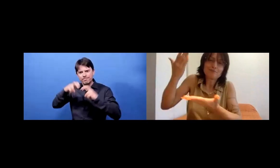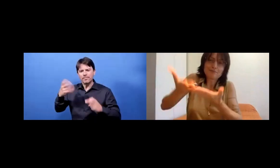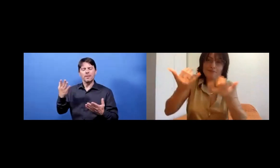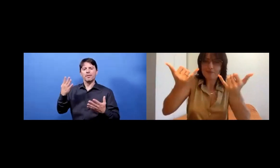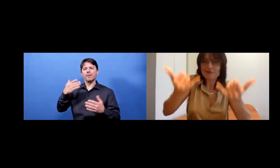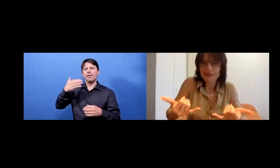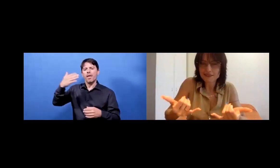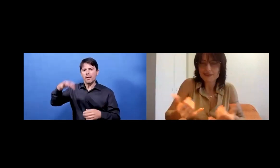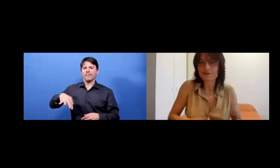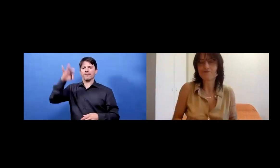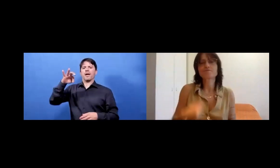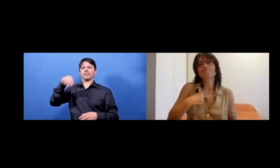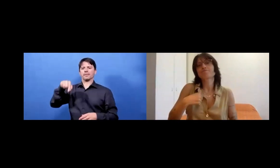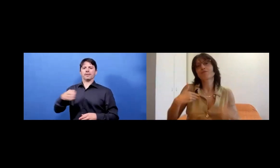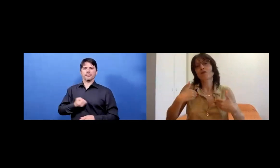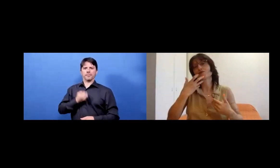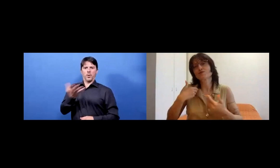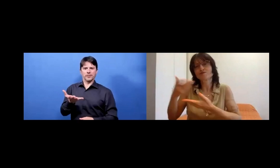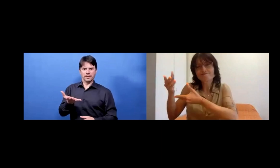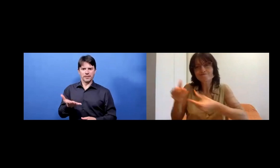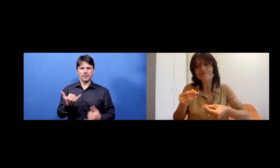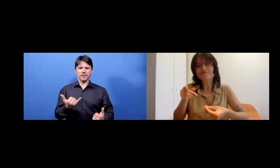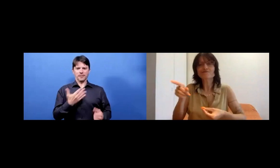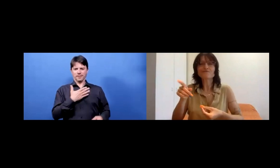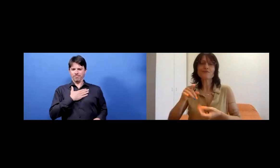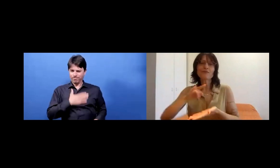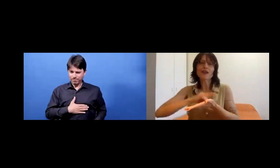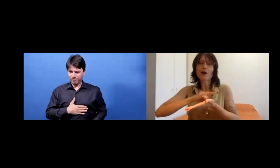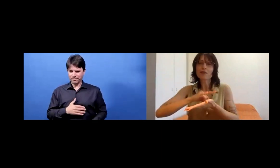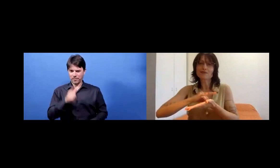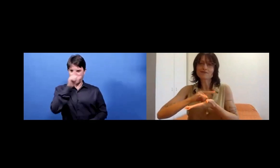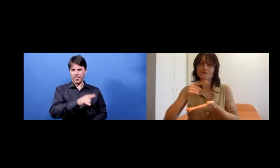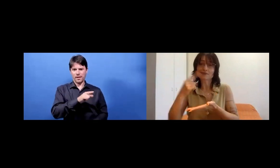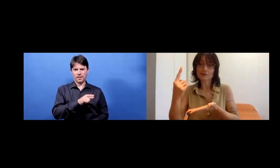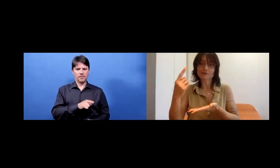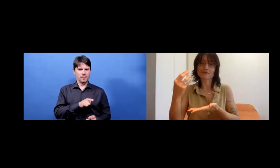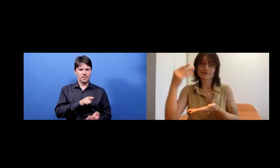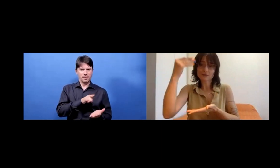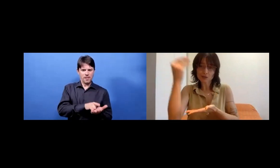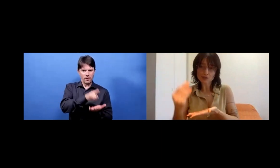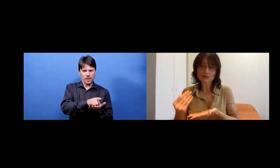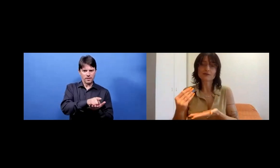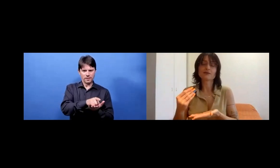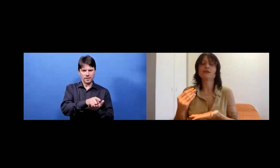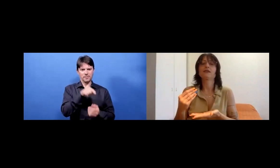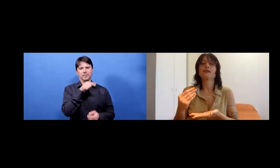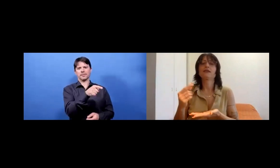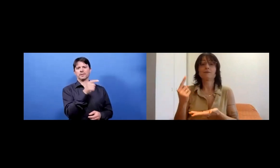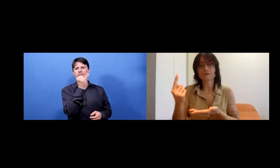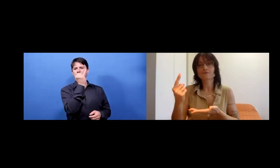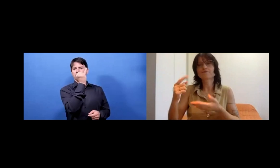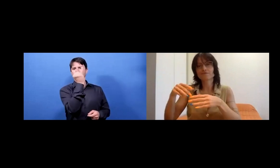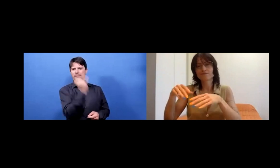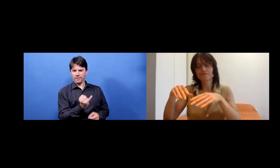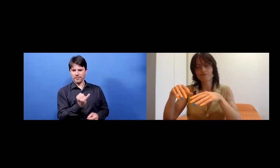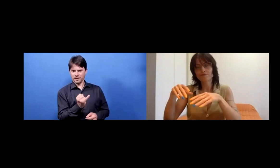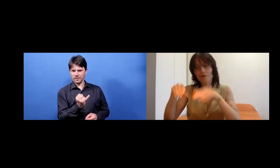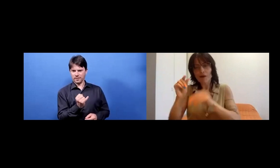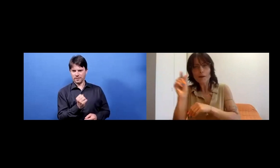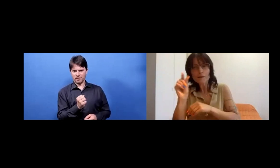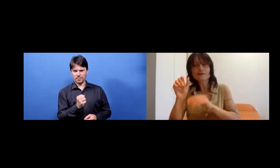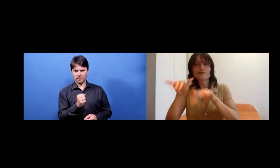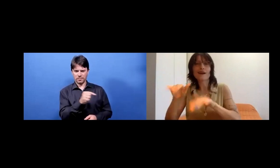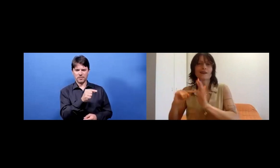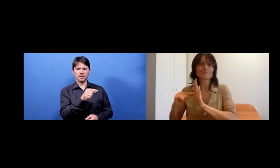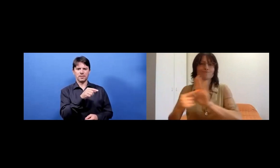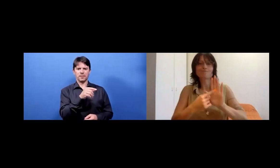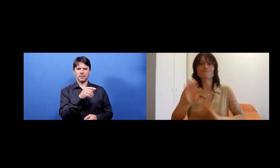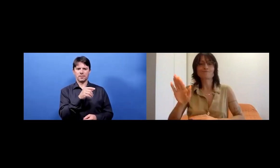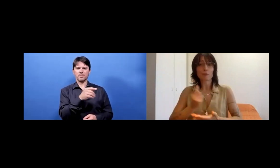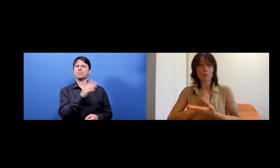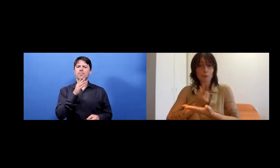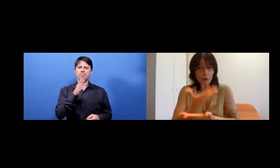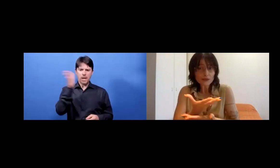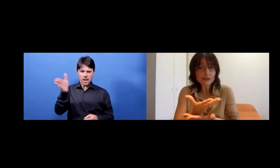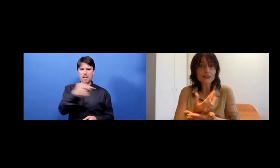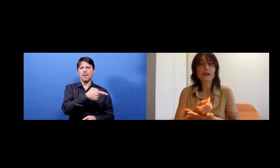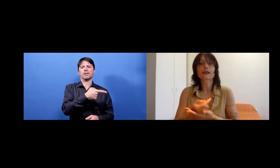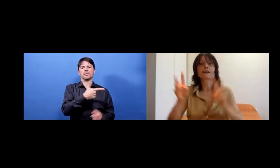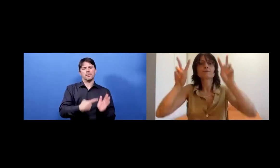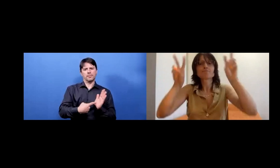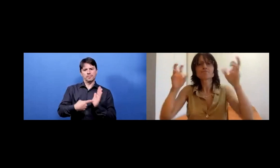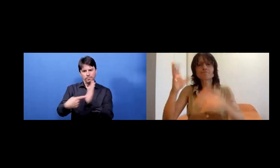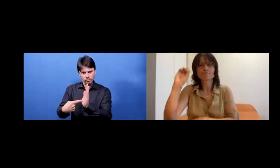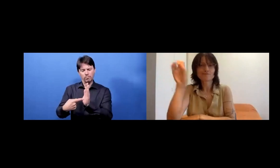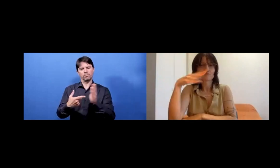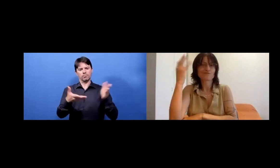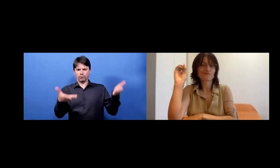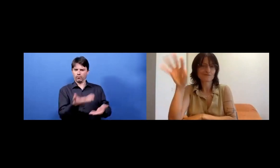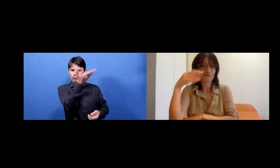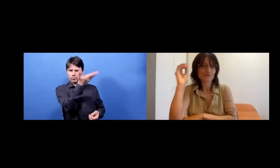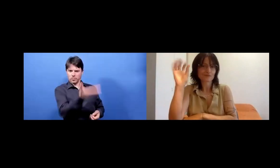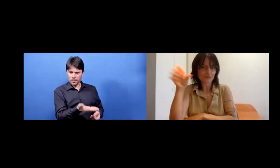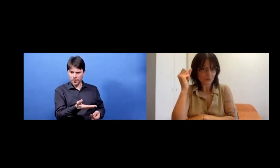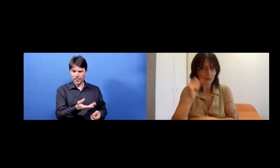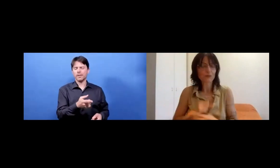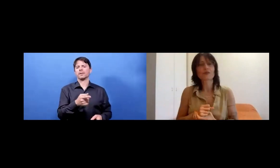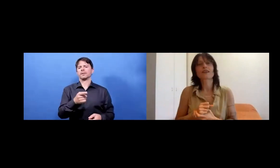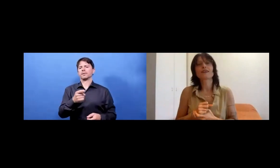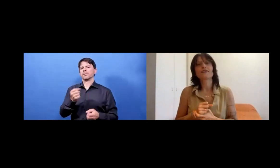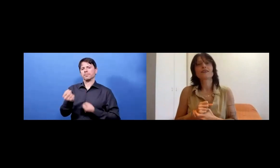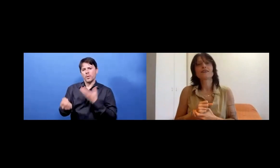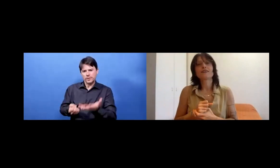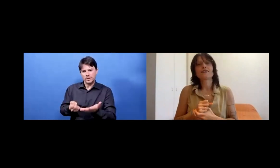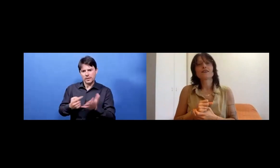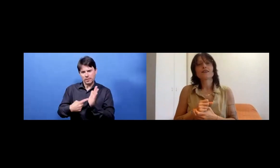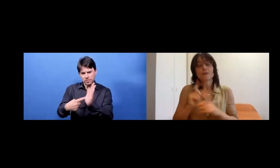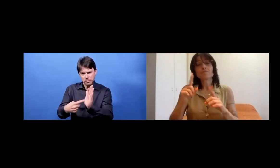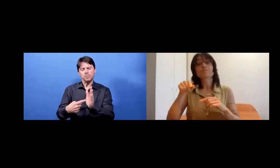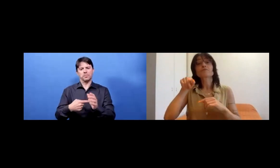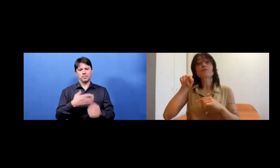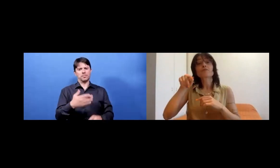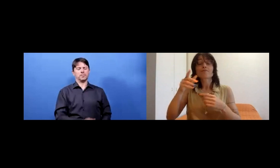And now we are presenting Laura. She is a sign language artist and poet. She will present her poem "Leuchtturm".